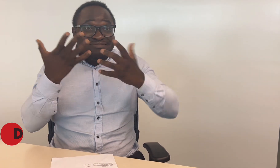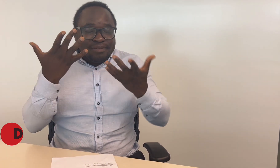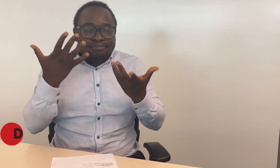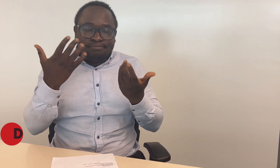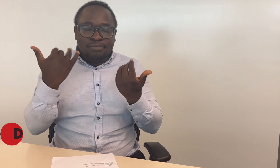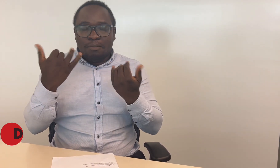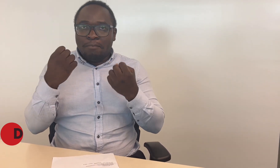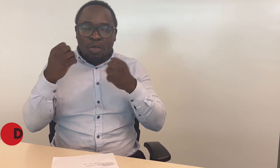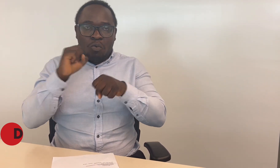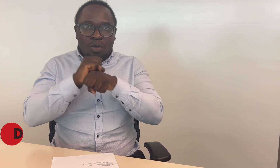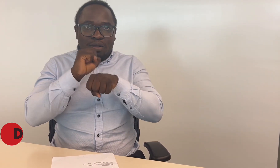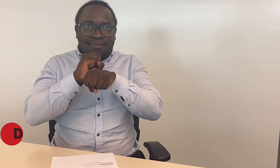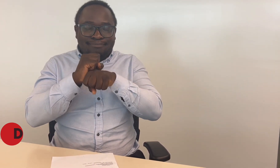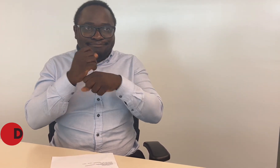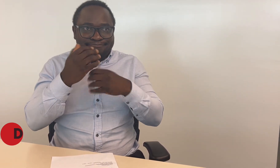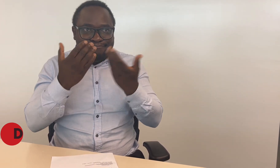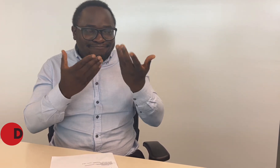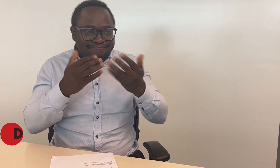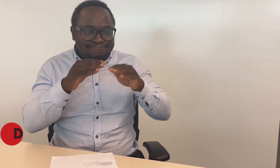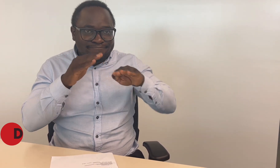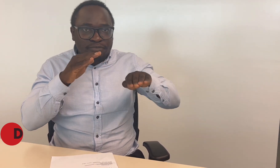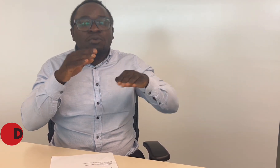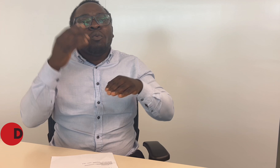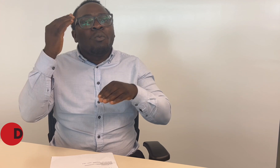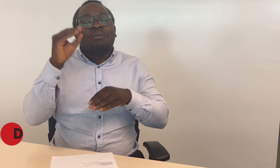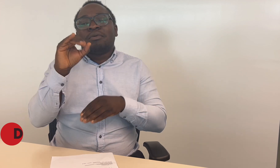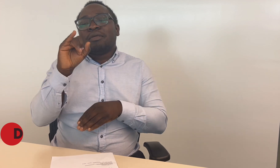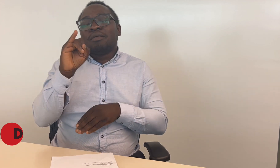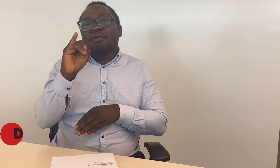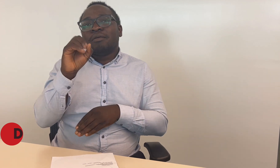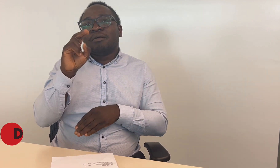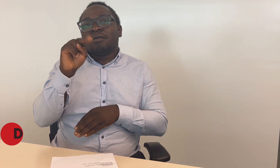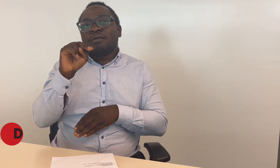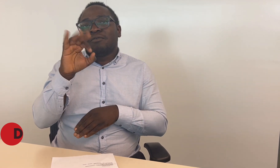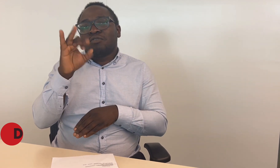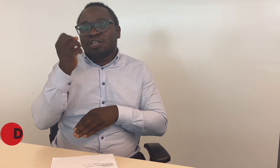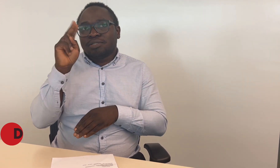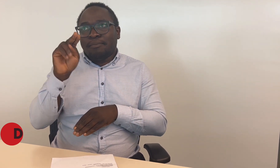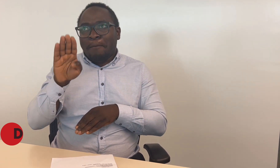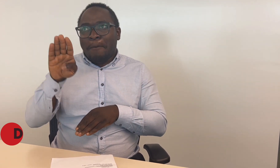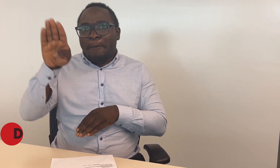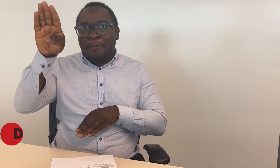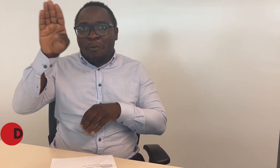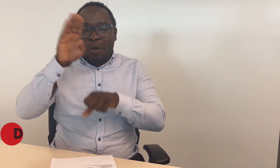a lot of changes while inflation is on the rise.